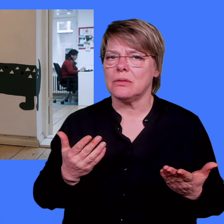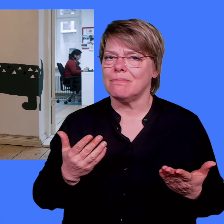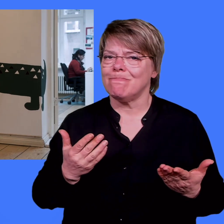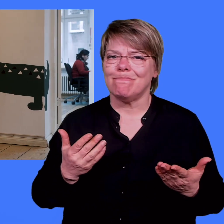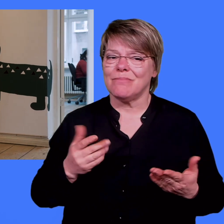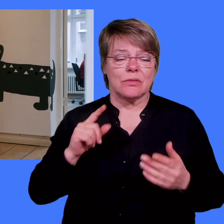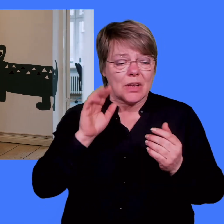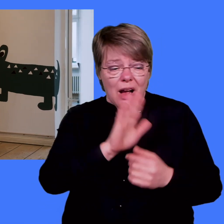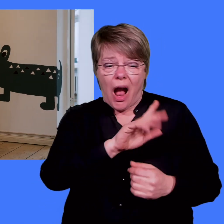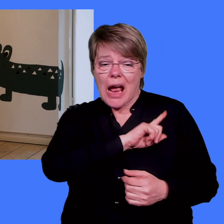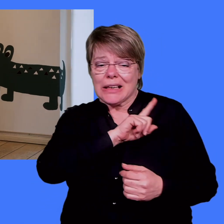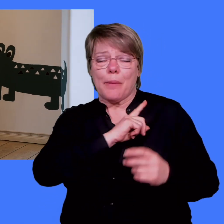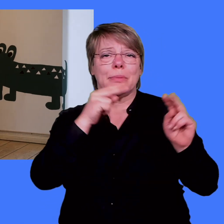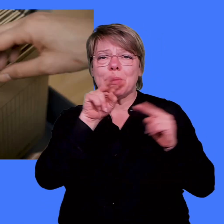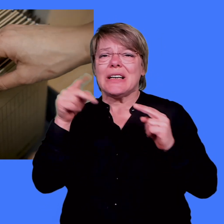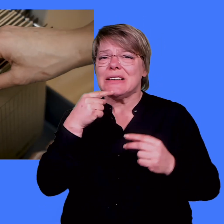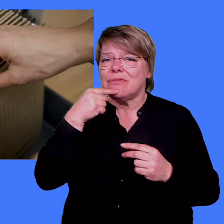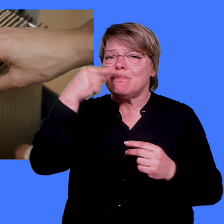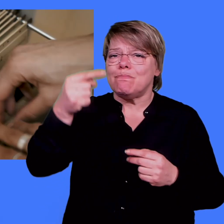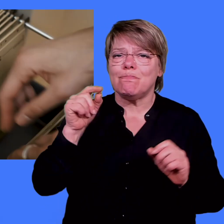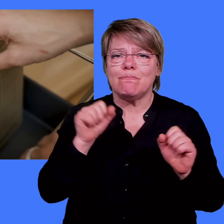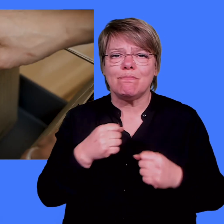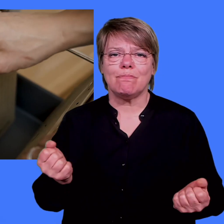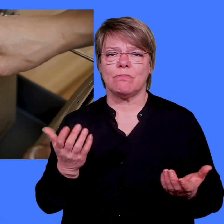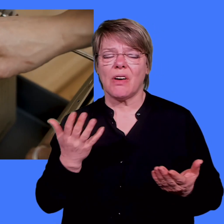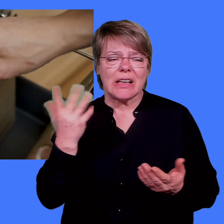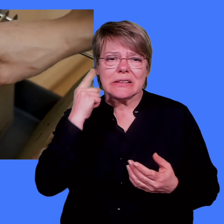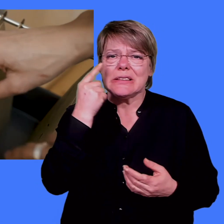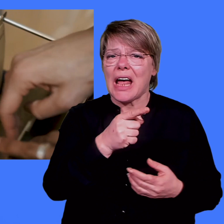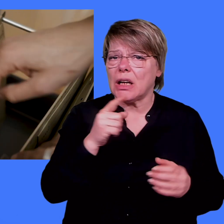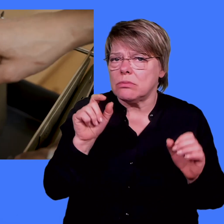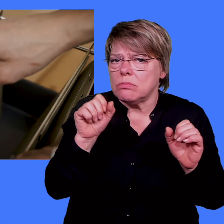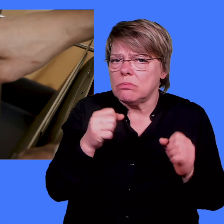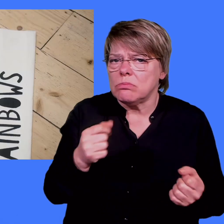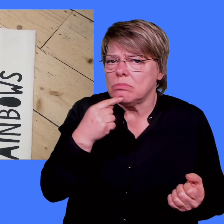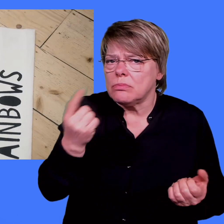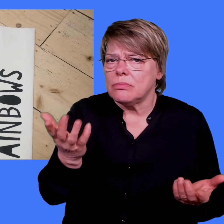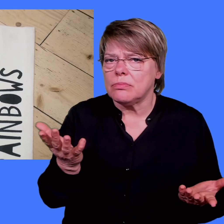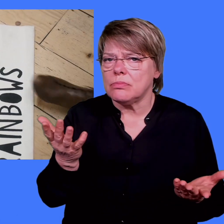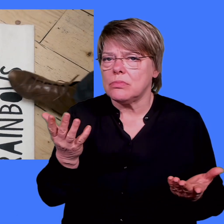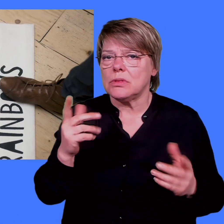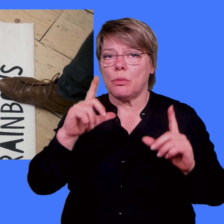Children are not being asked at the moment about their own perspective and what do they think about it